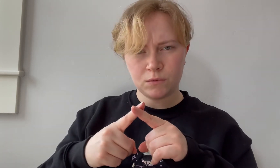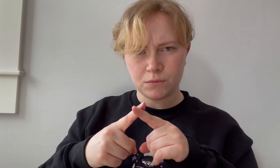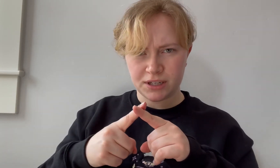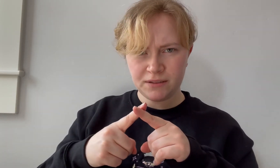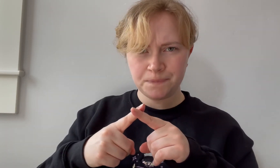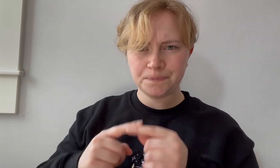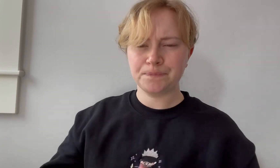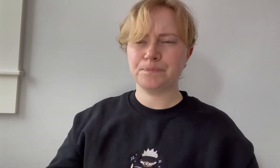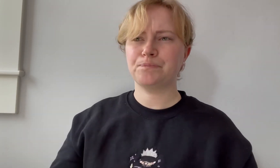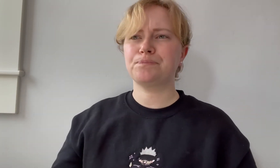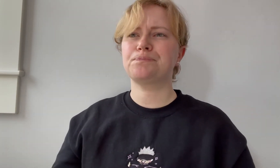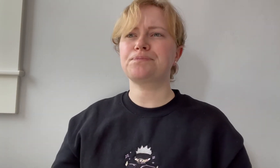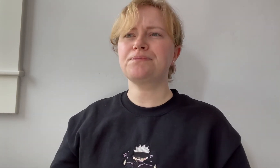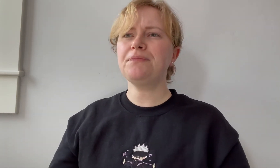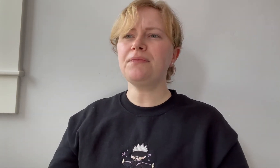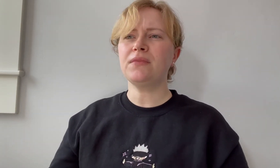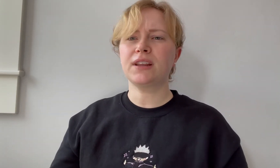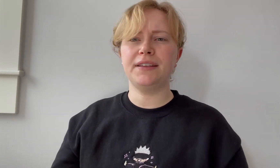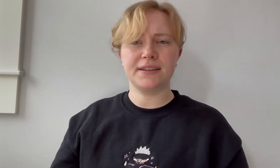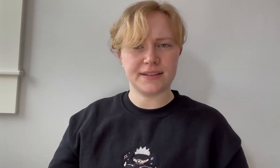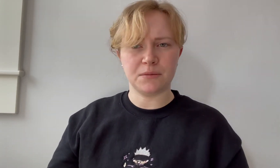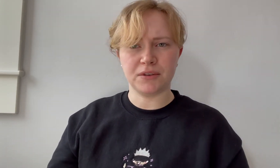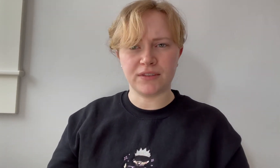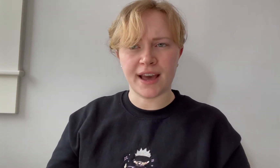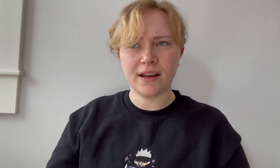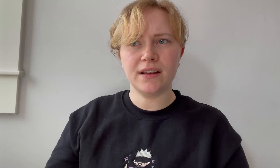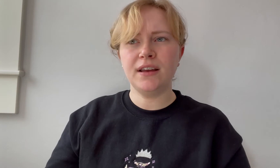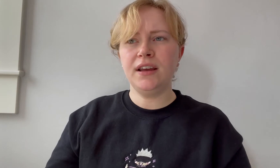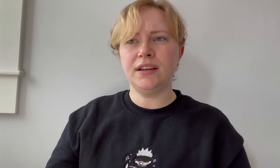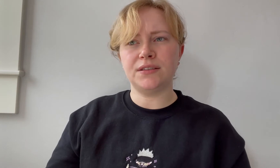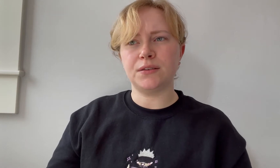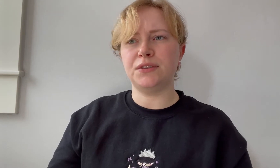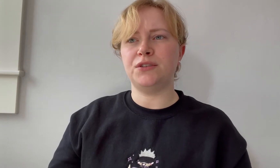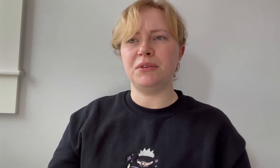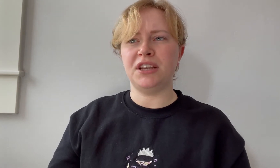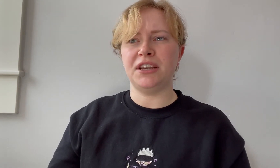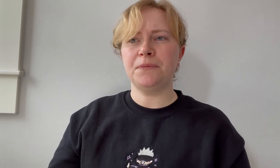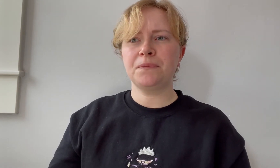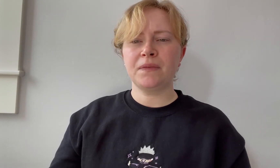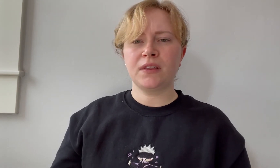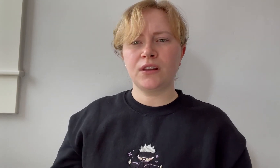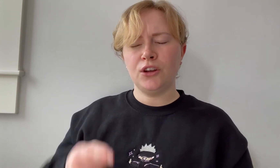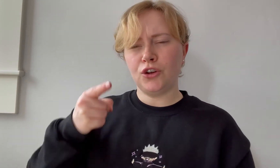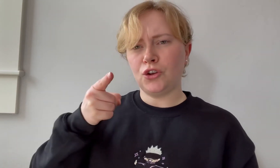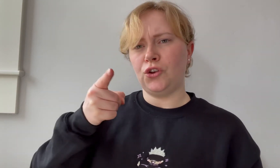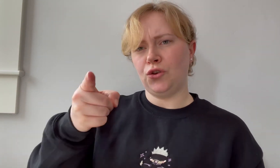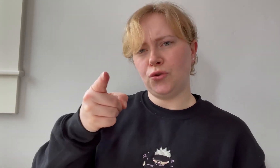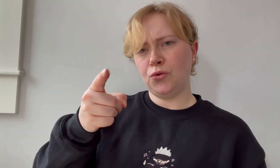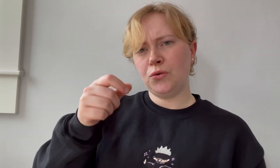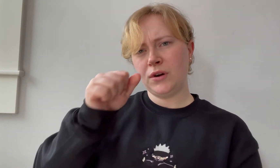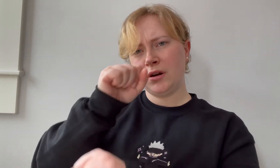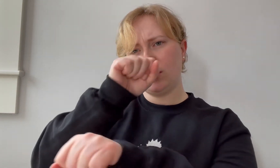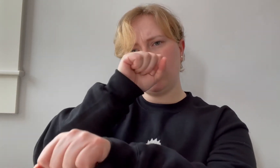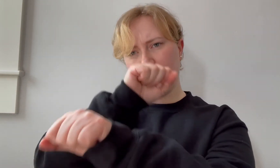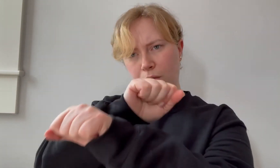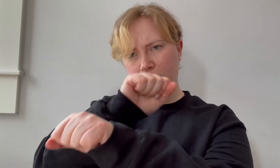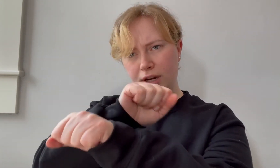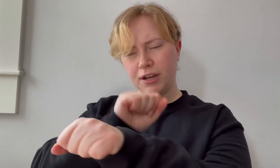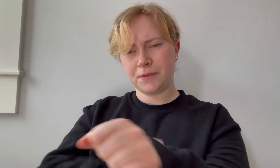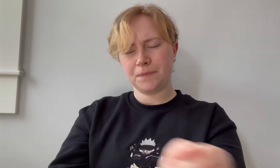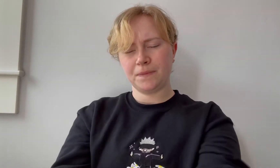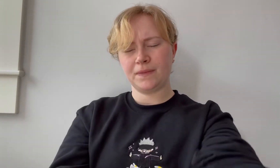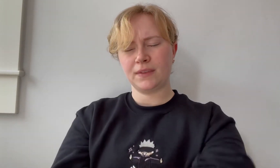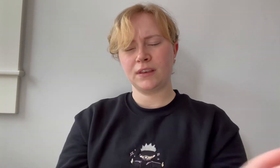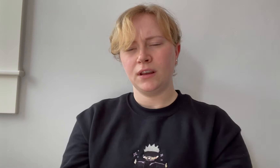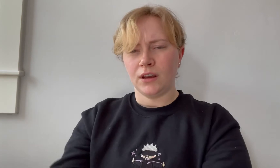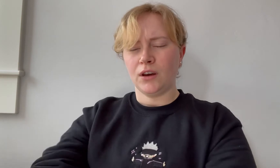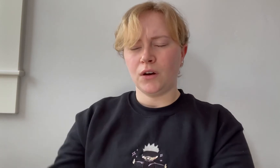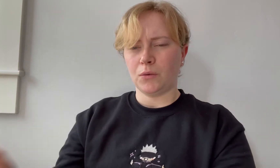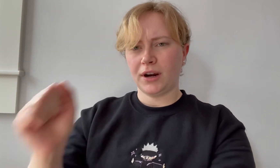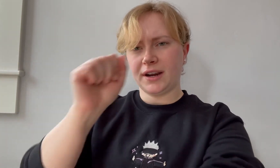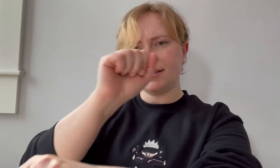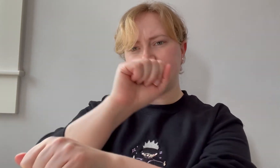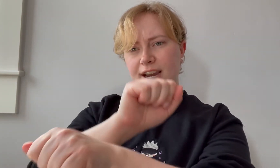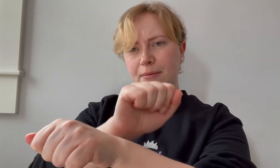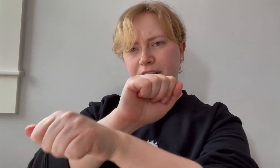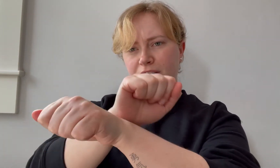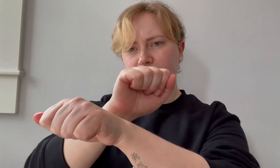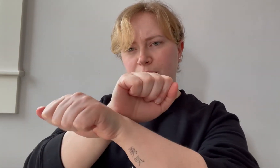when an example for that is going to be you work work is tapping of both